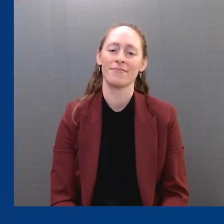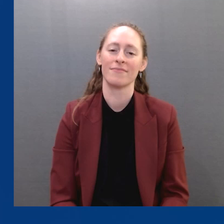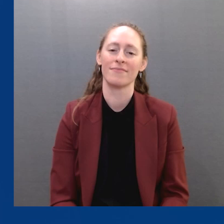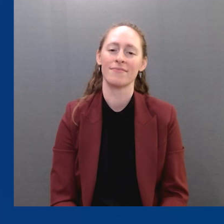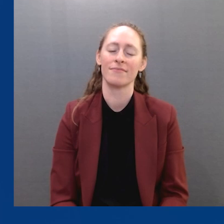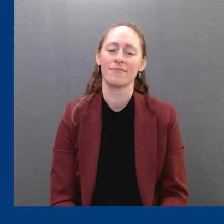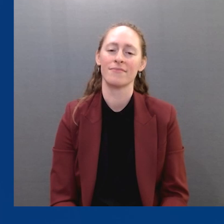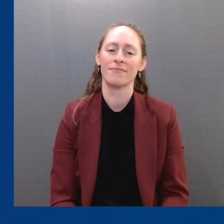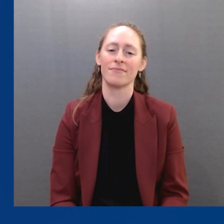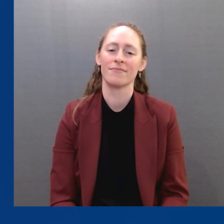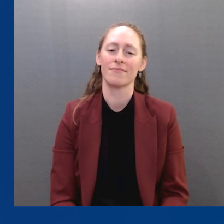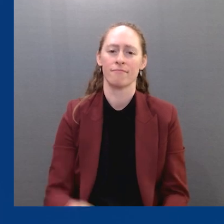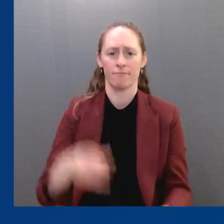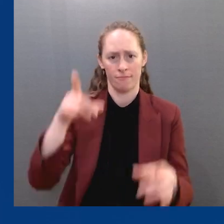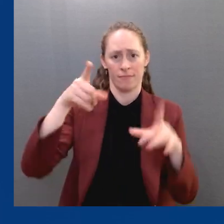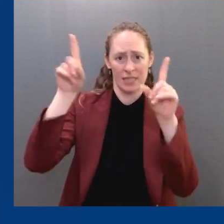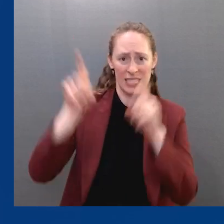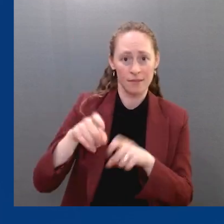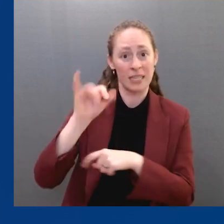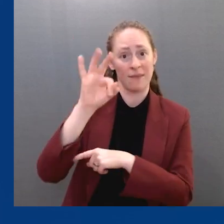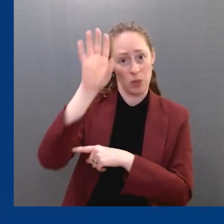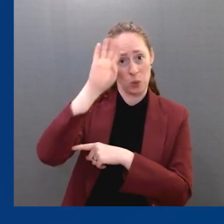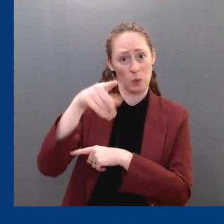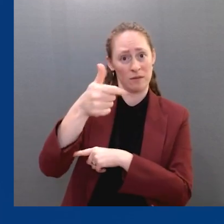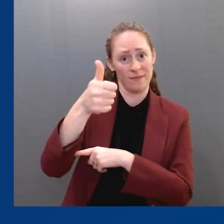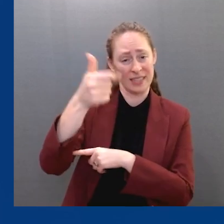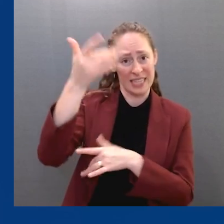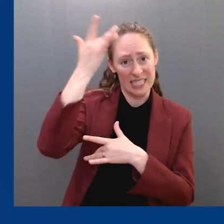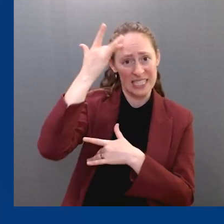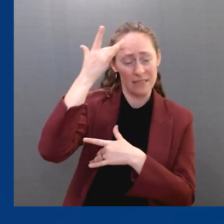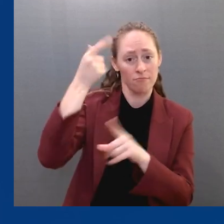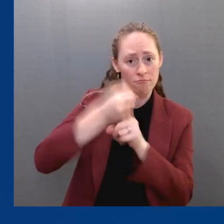Another thing that helps both prevent infections and spread is masks.